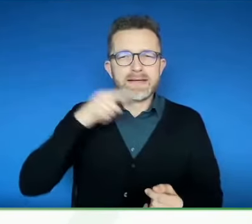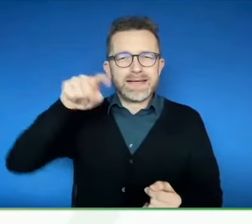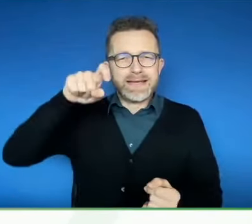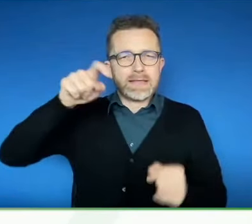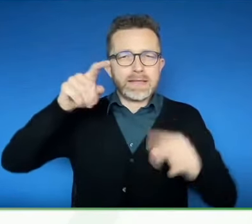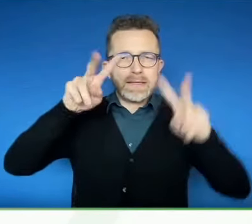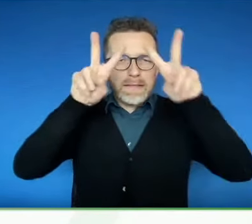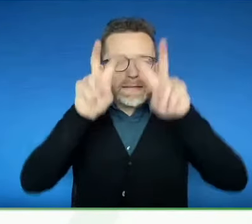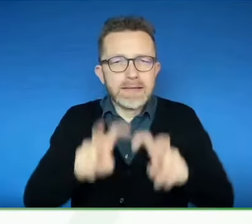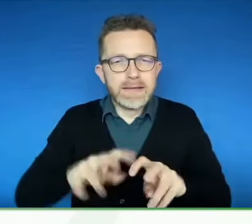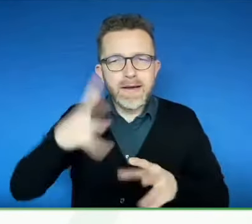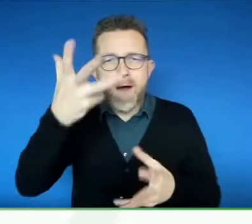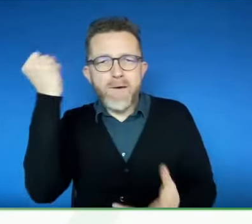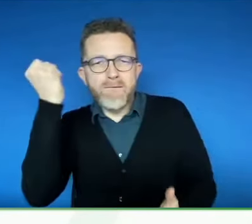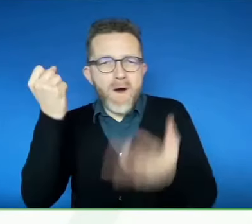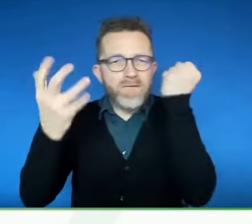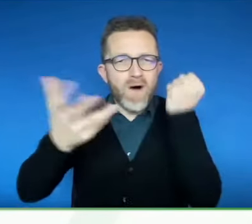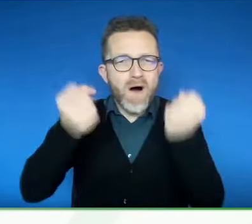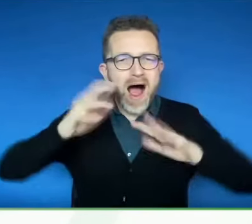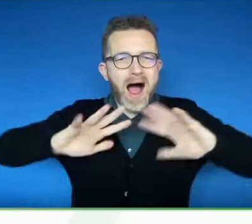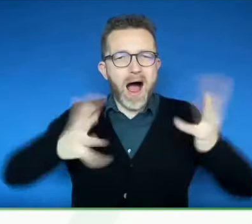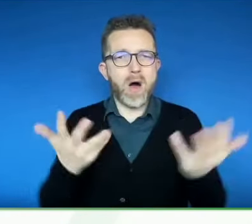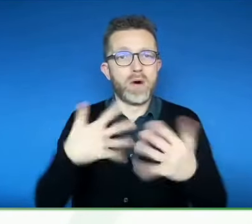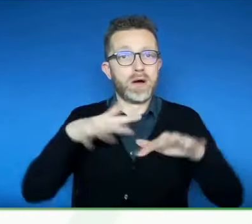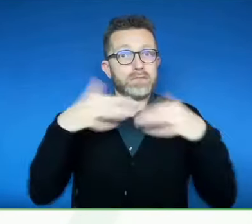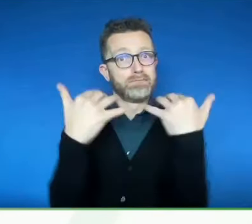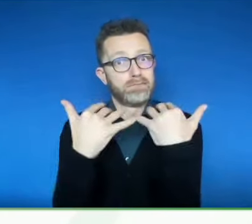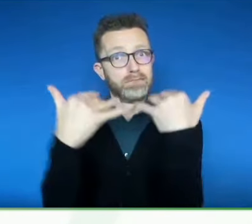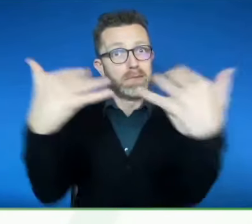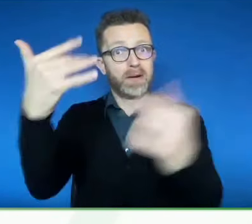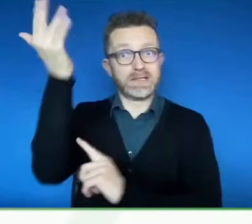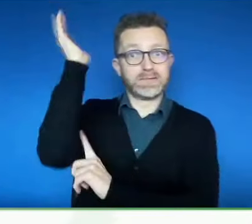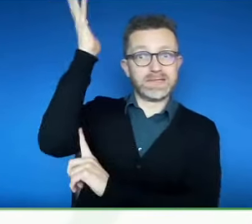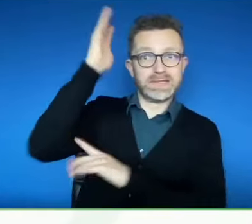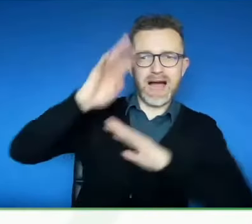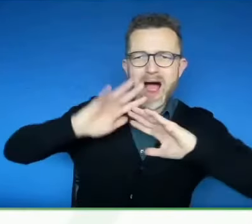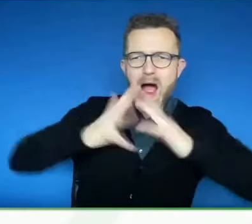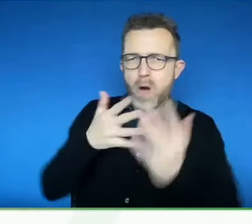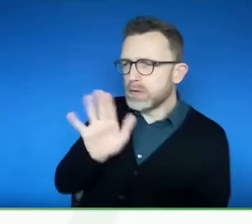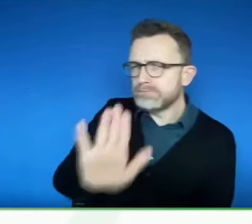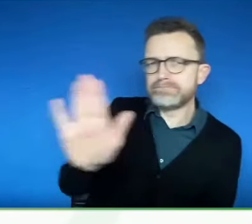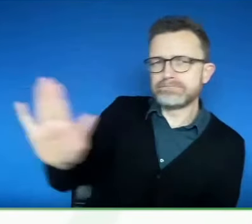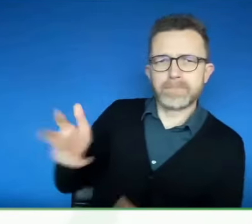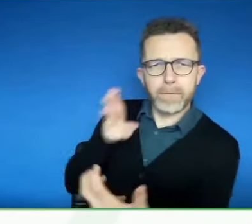who is also smiling as he looks down at his desk. The result was a series of workshops designed by and for